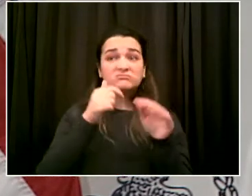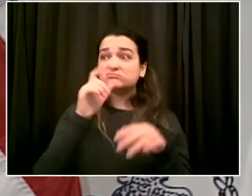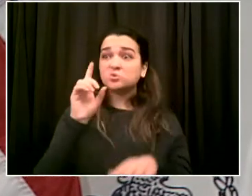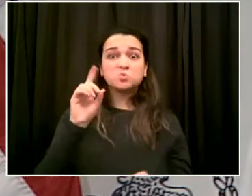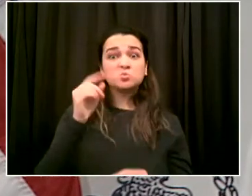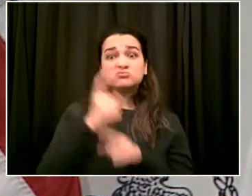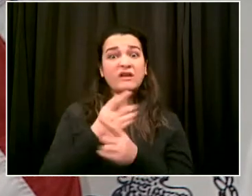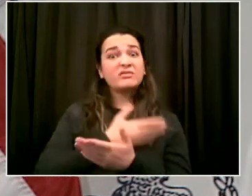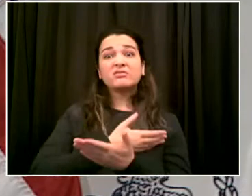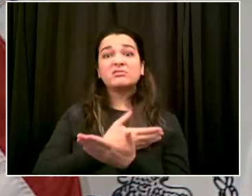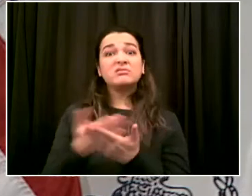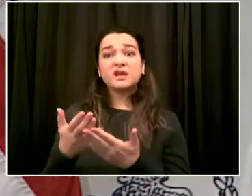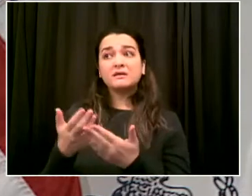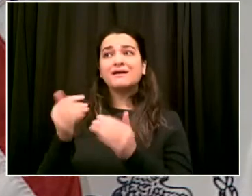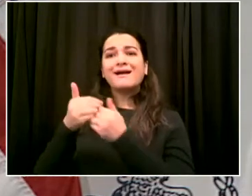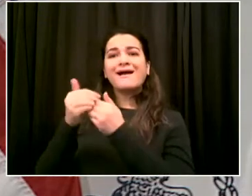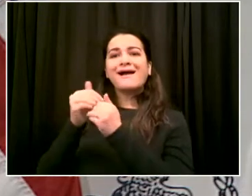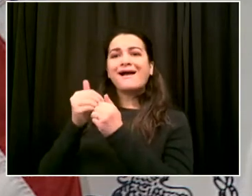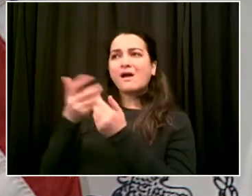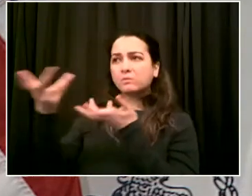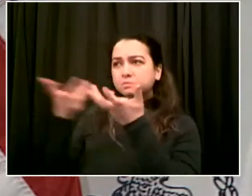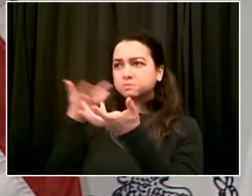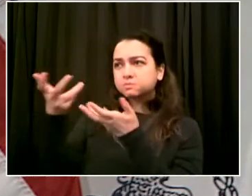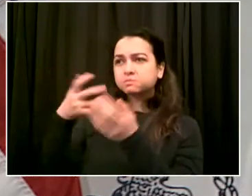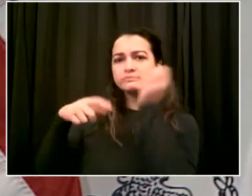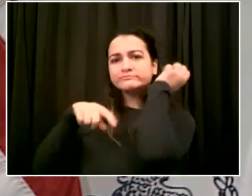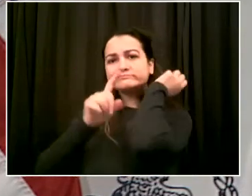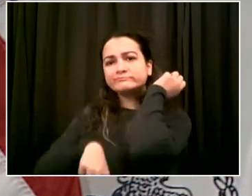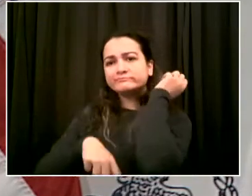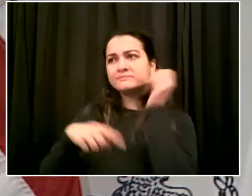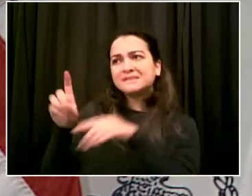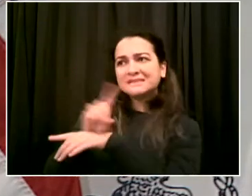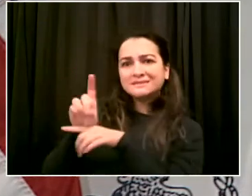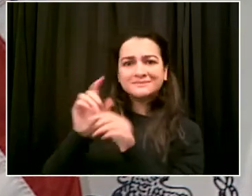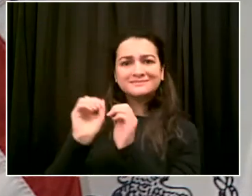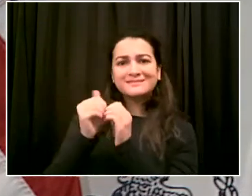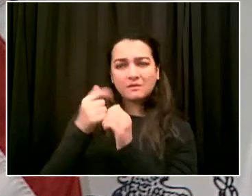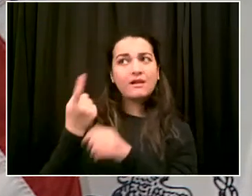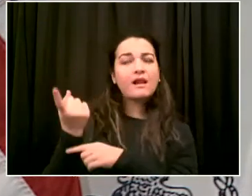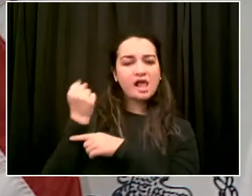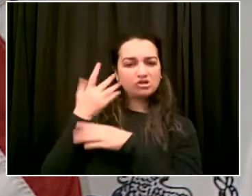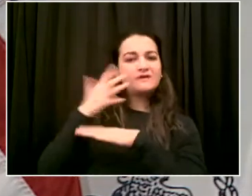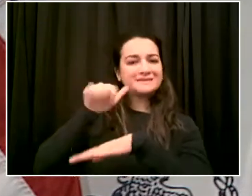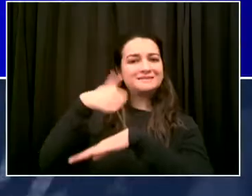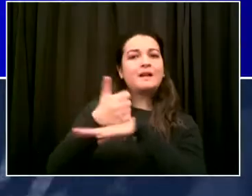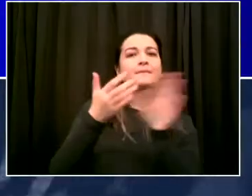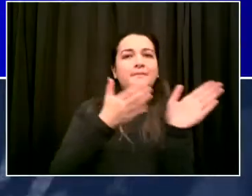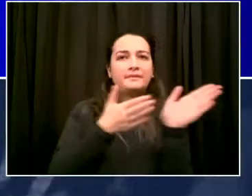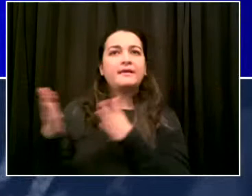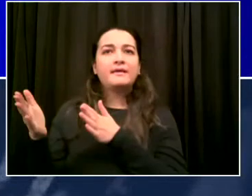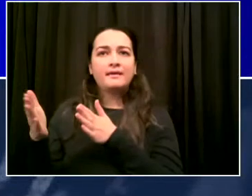DILUTE POLICE DISCIPLINE. THEN IN AUGUST TTE HE HPRPOOSSAL WS